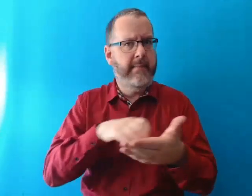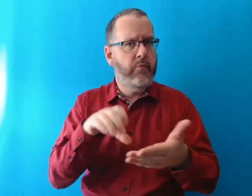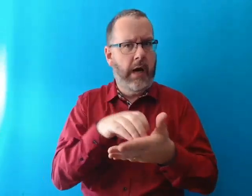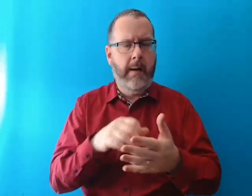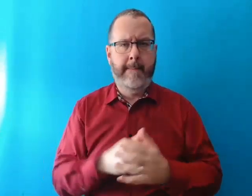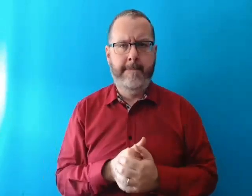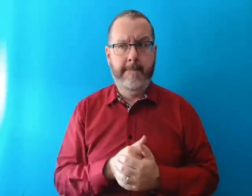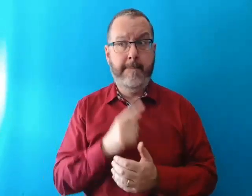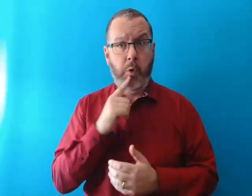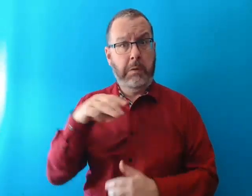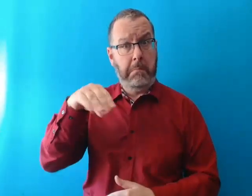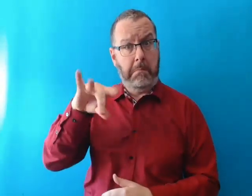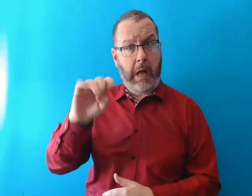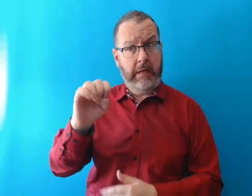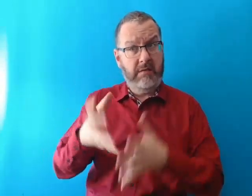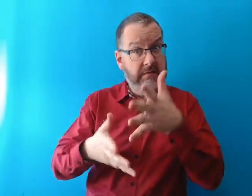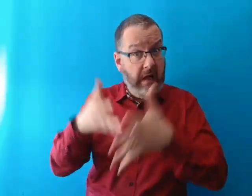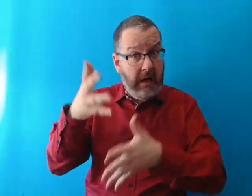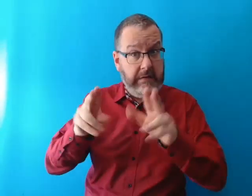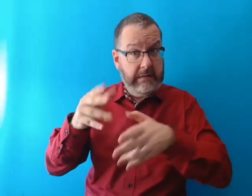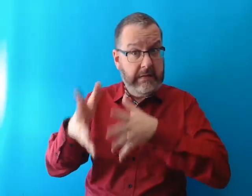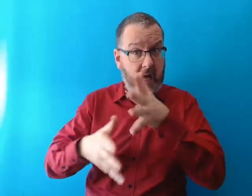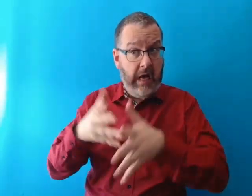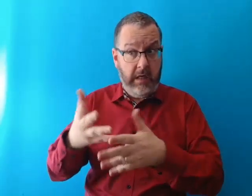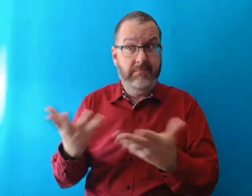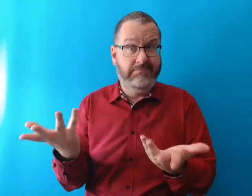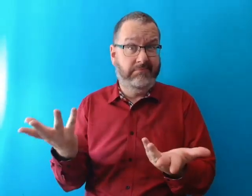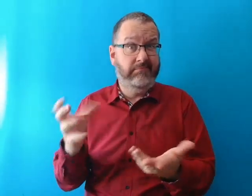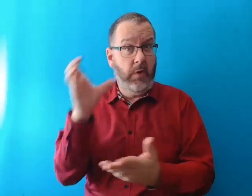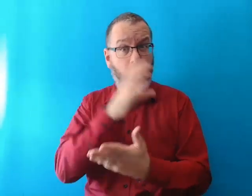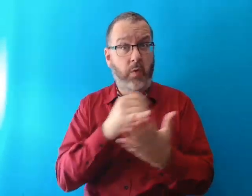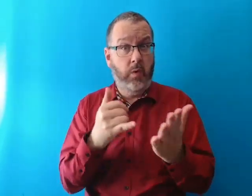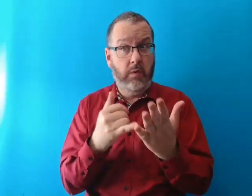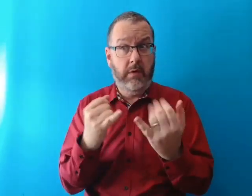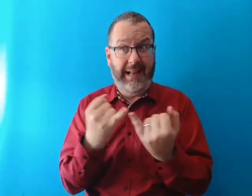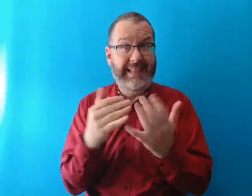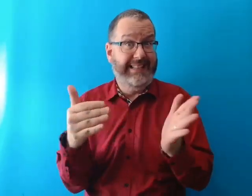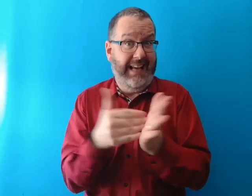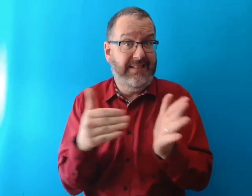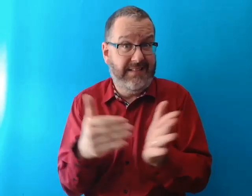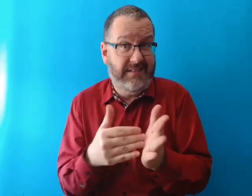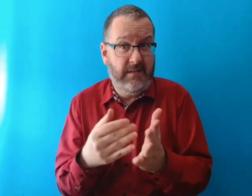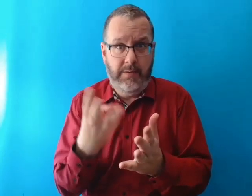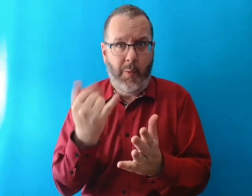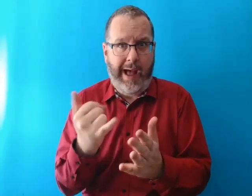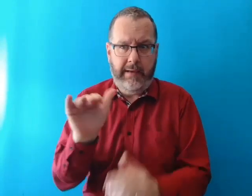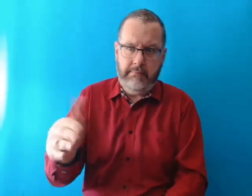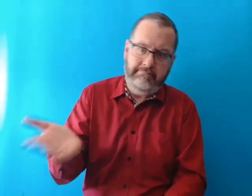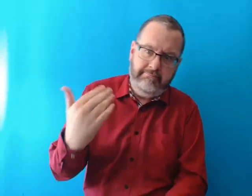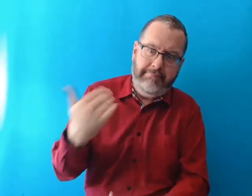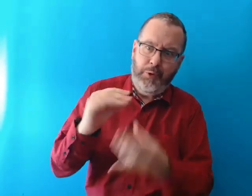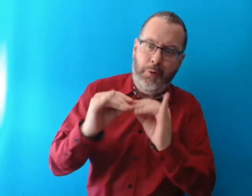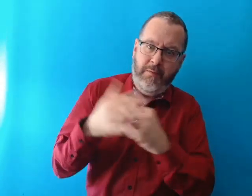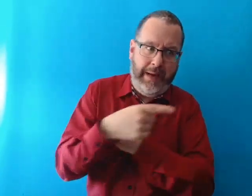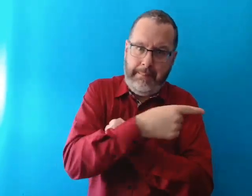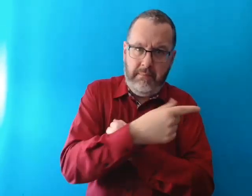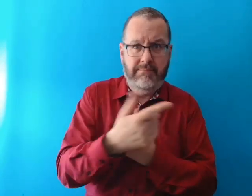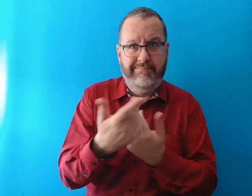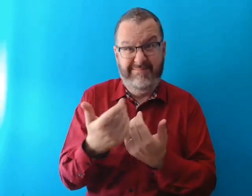Did Mike sign? He must have had some ability to do so – or he wouldn’t have been called to interpret.